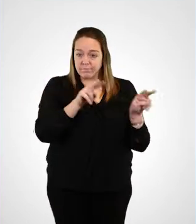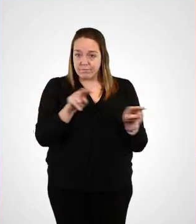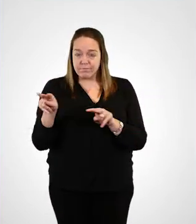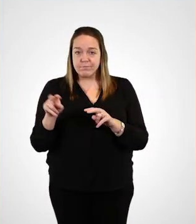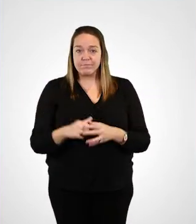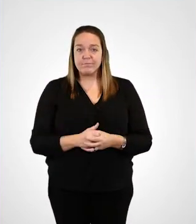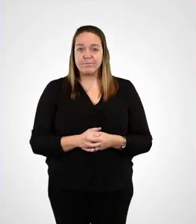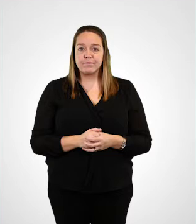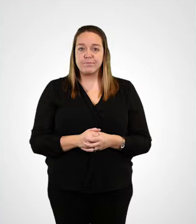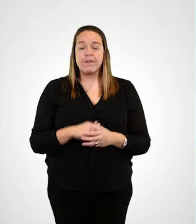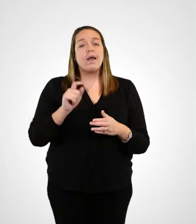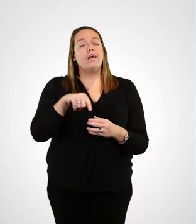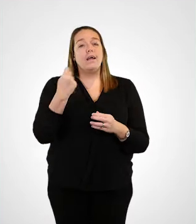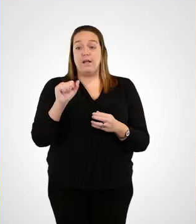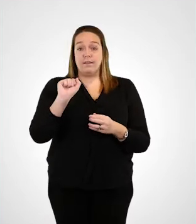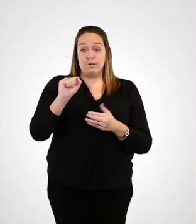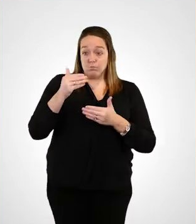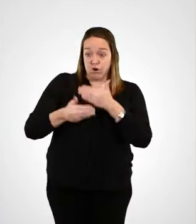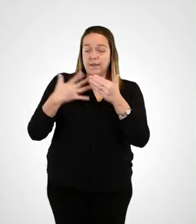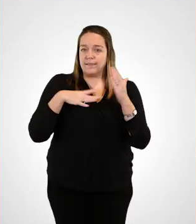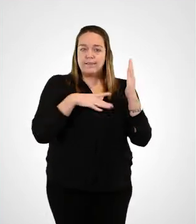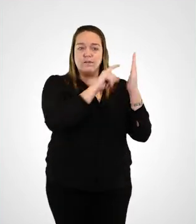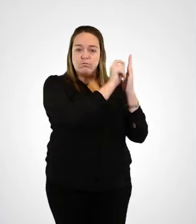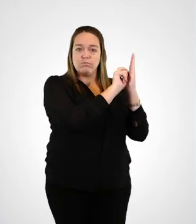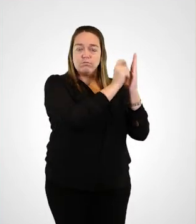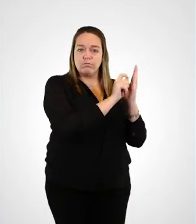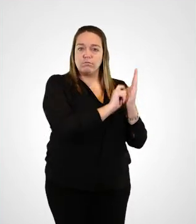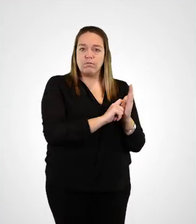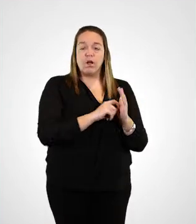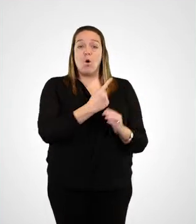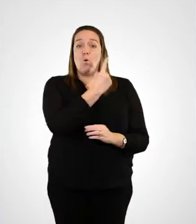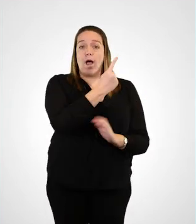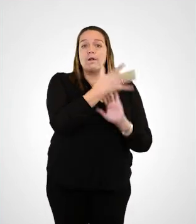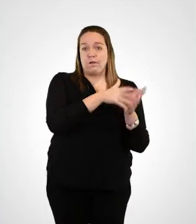and then to chart their progress by tallying ones